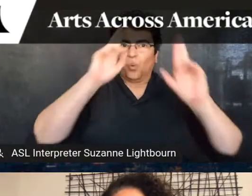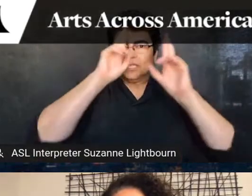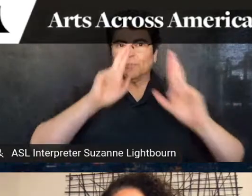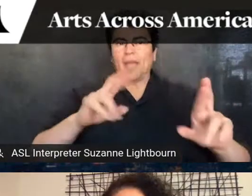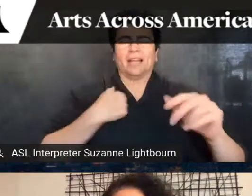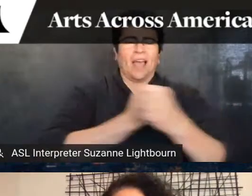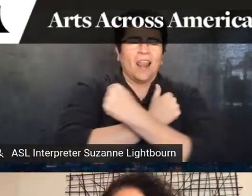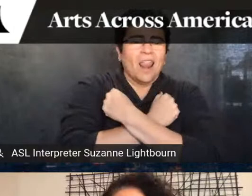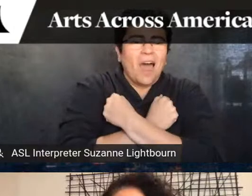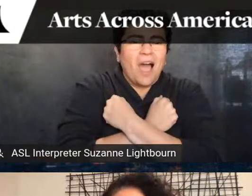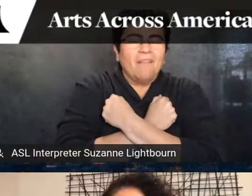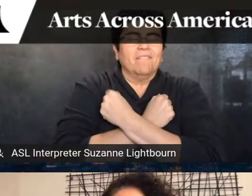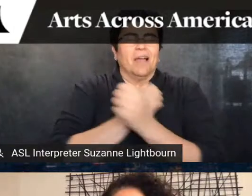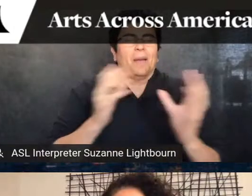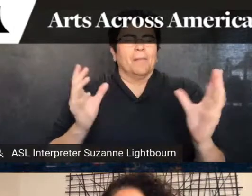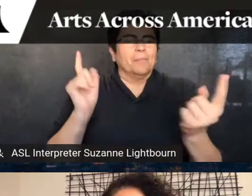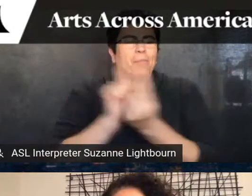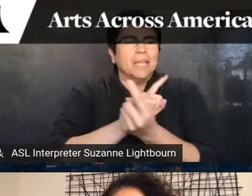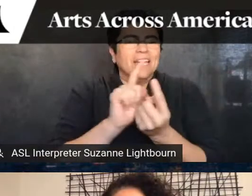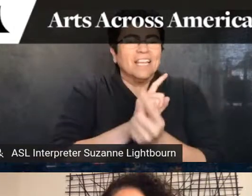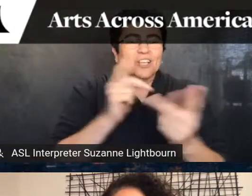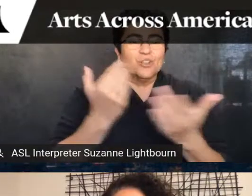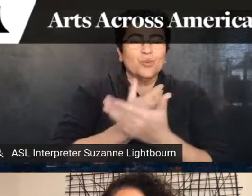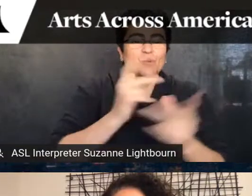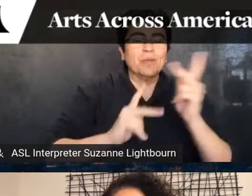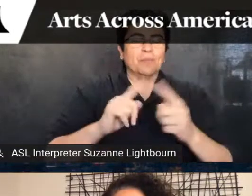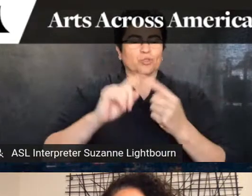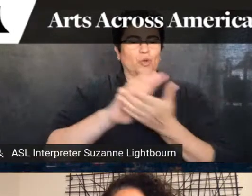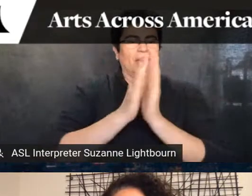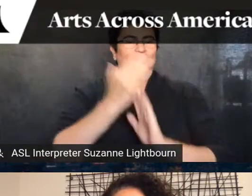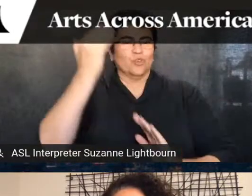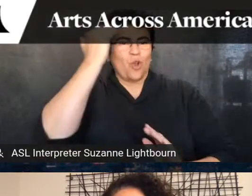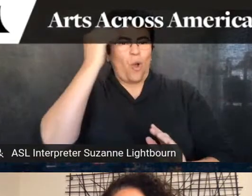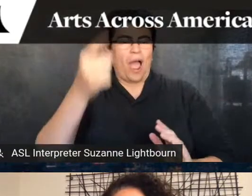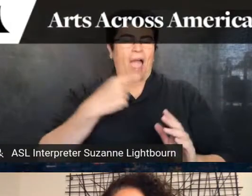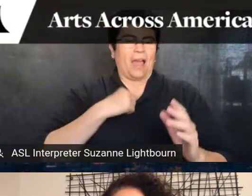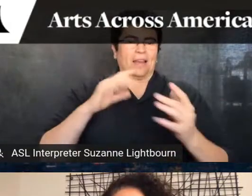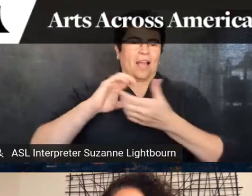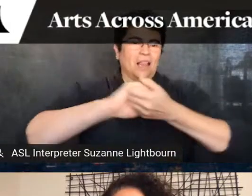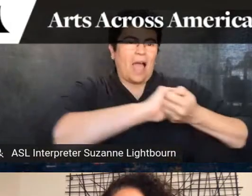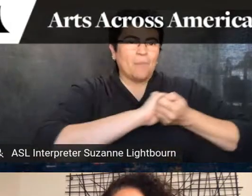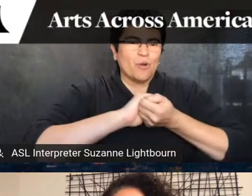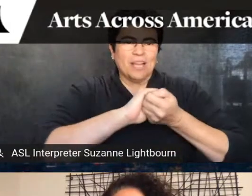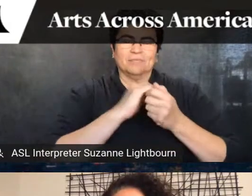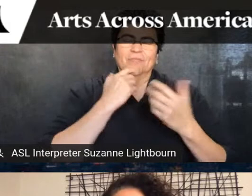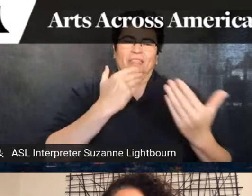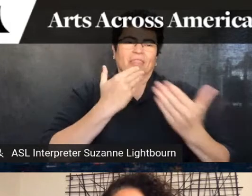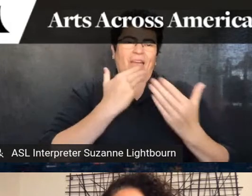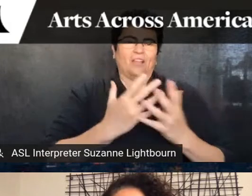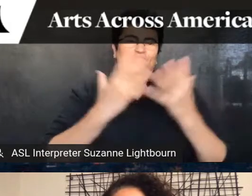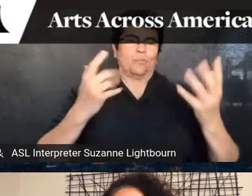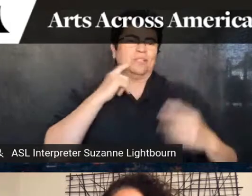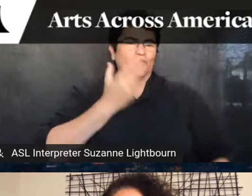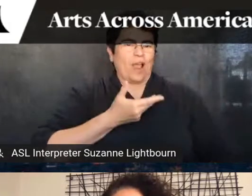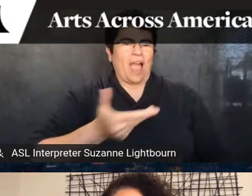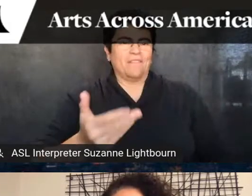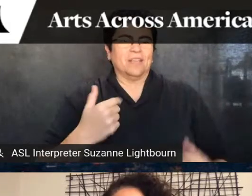and meeting new people to get to know and collaborate with, so thank you so much for having me. Absolutely.